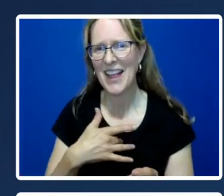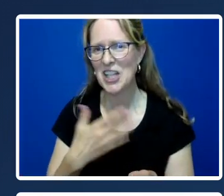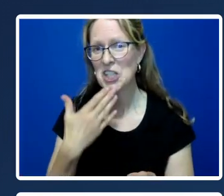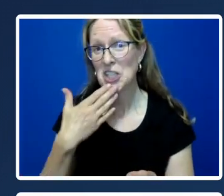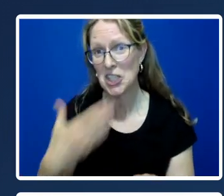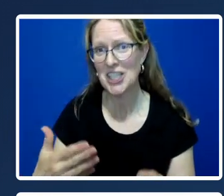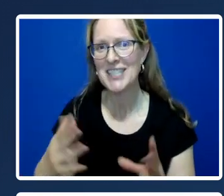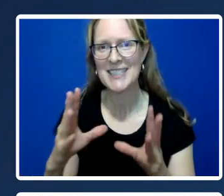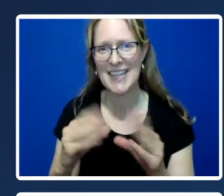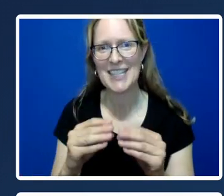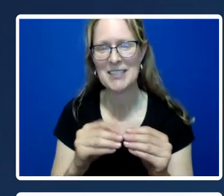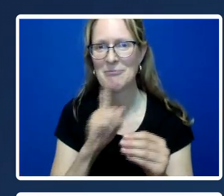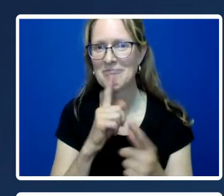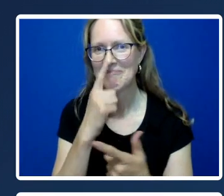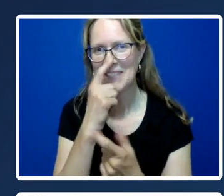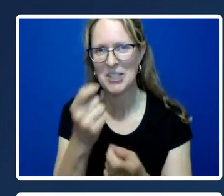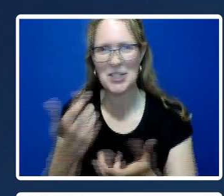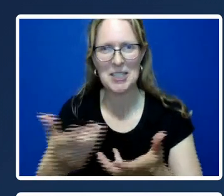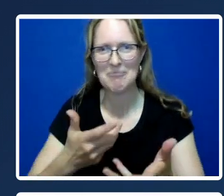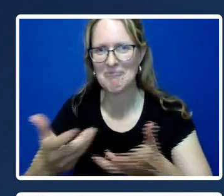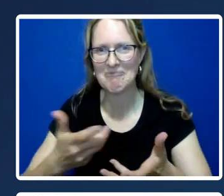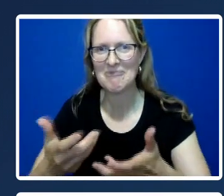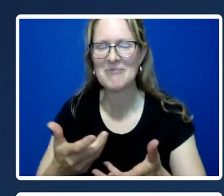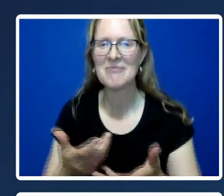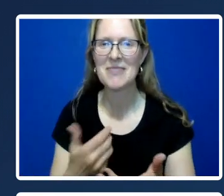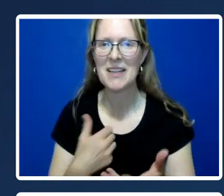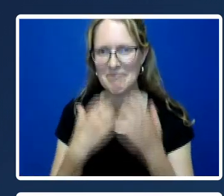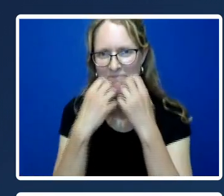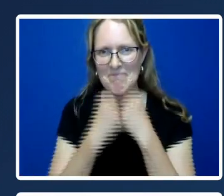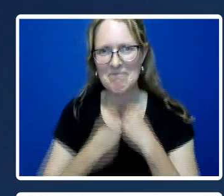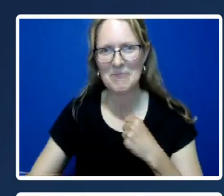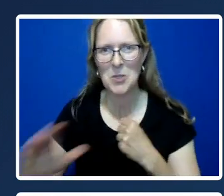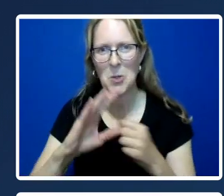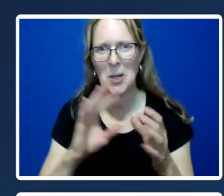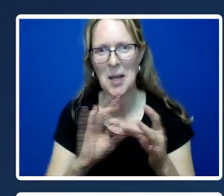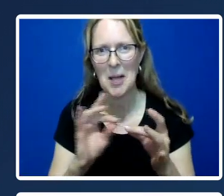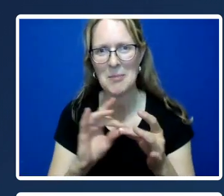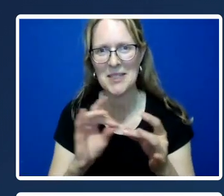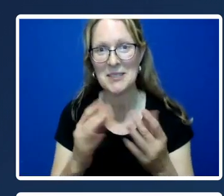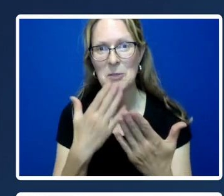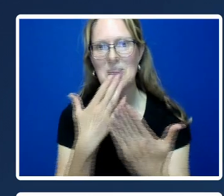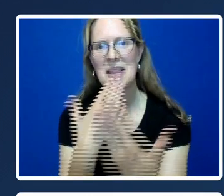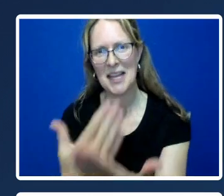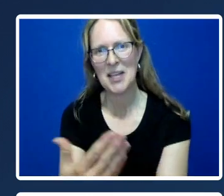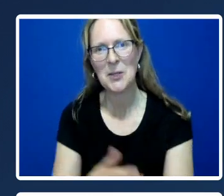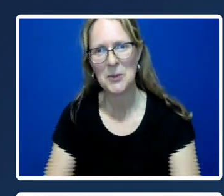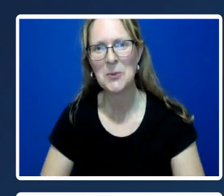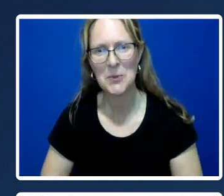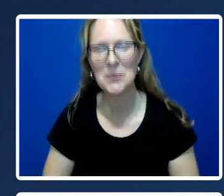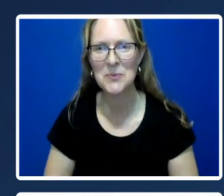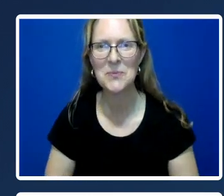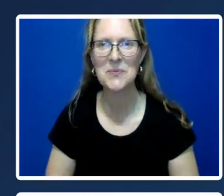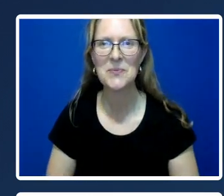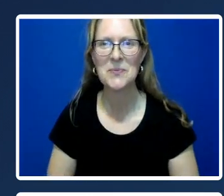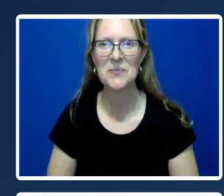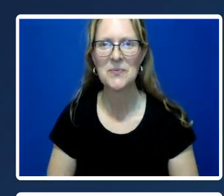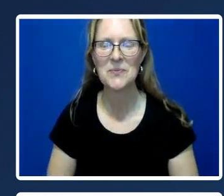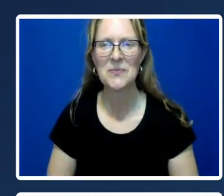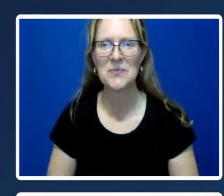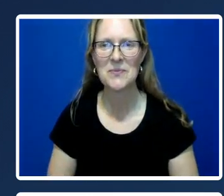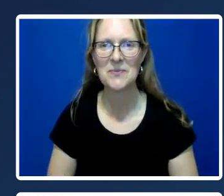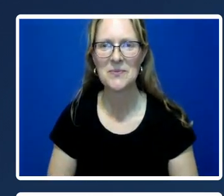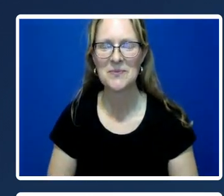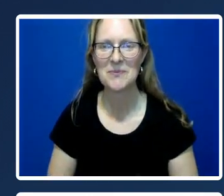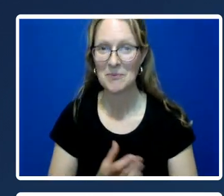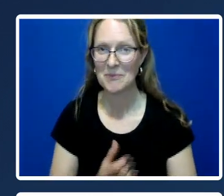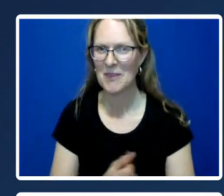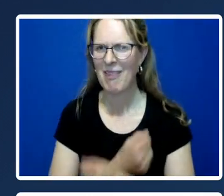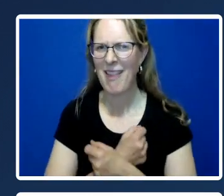interactive and valuable to hear from all of you about your experiences in this area. So,